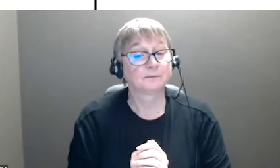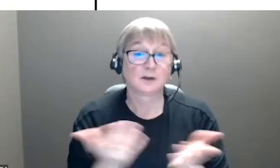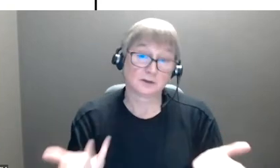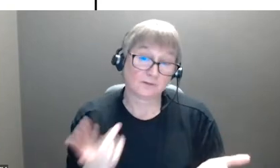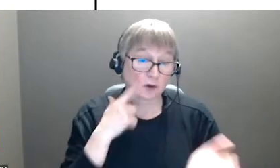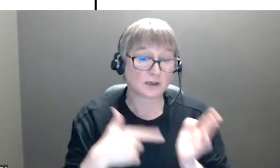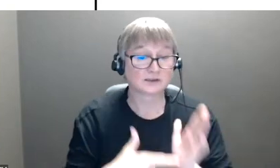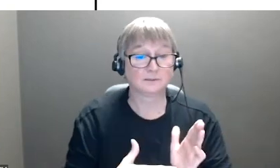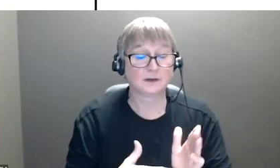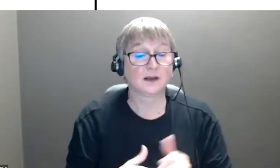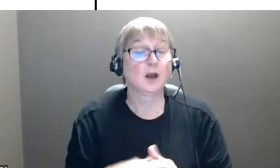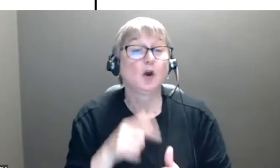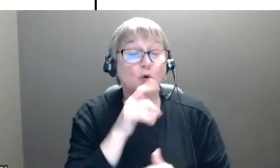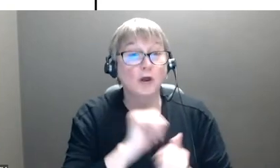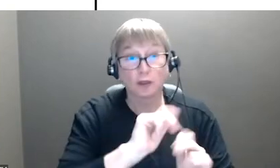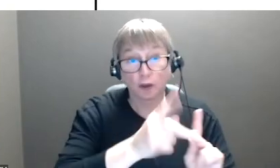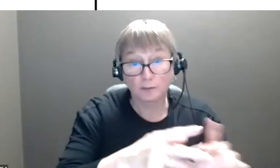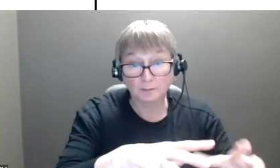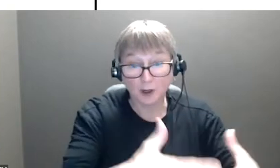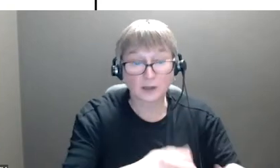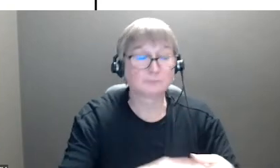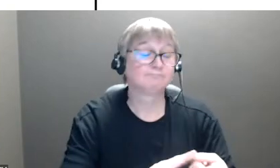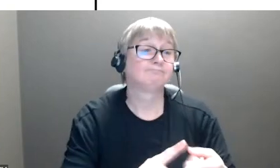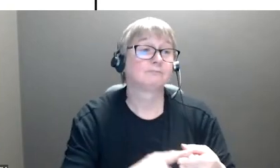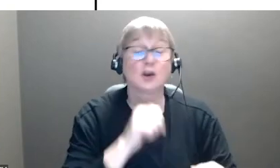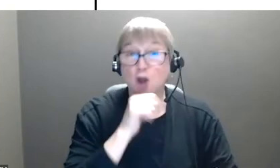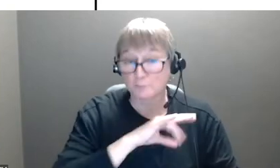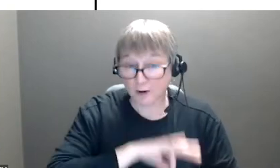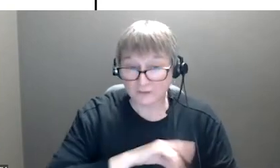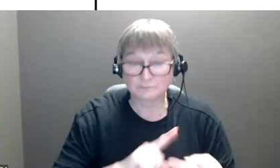governments and indigenous organizations, for-profit organizations, provincial